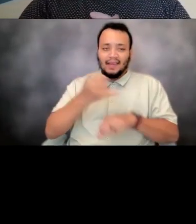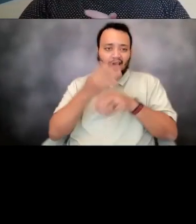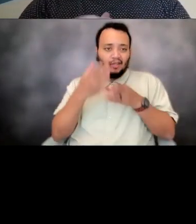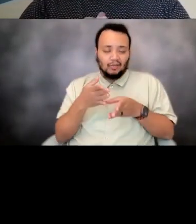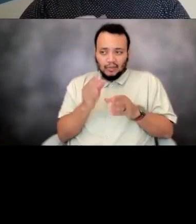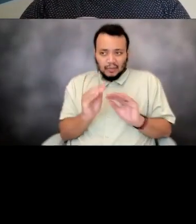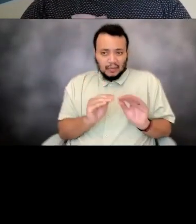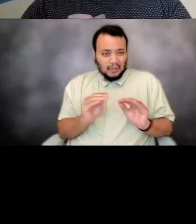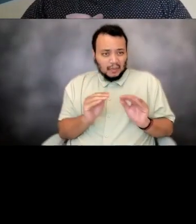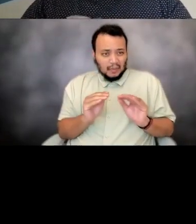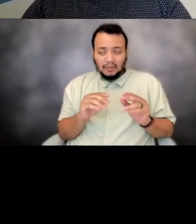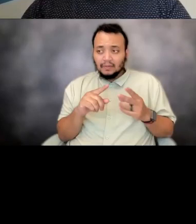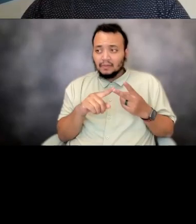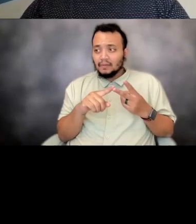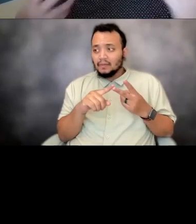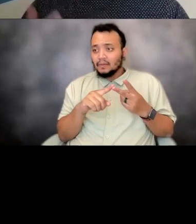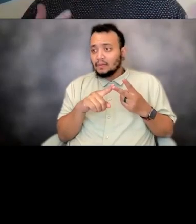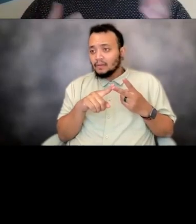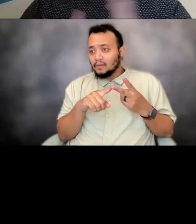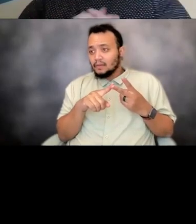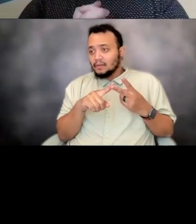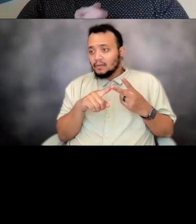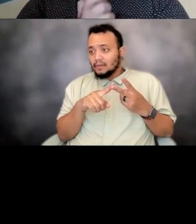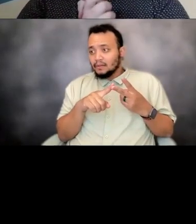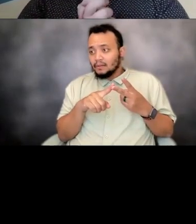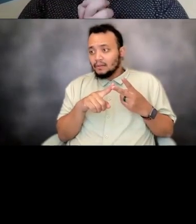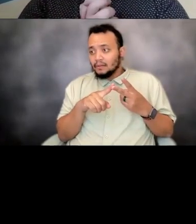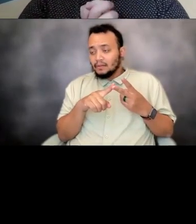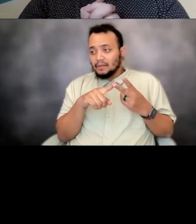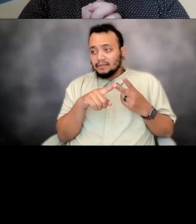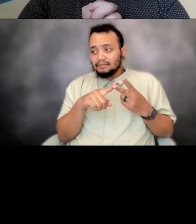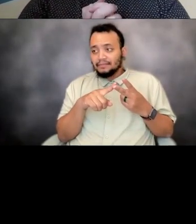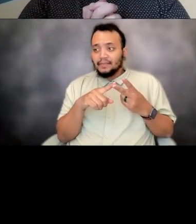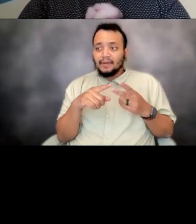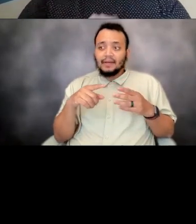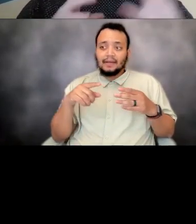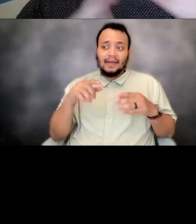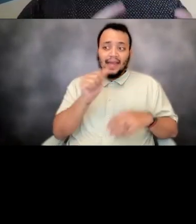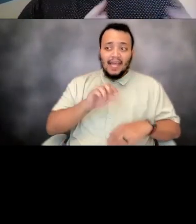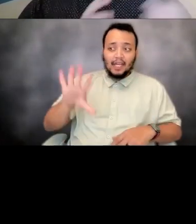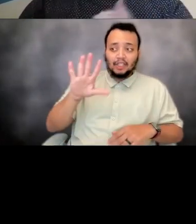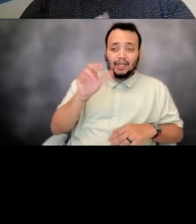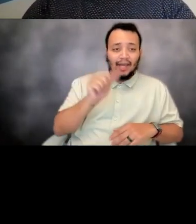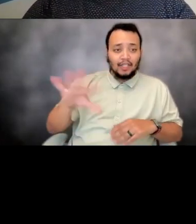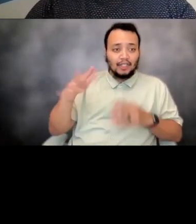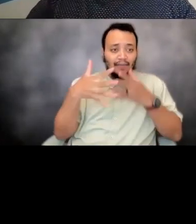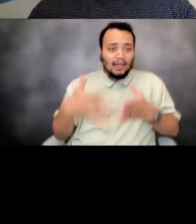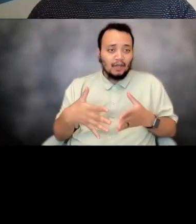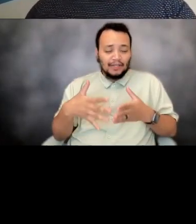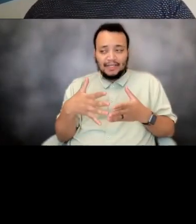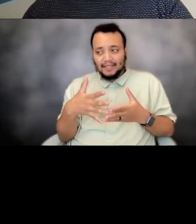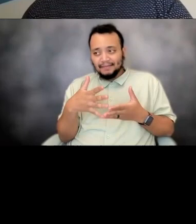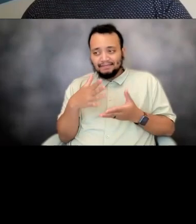and only a small number said they were Native or Indigenous. So there's still more work we wanna do in that area.